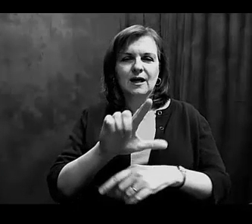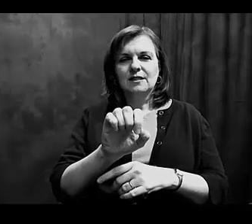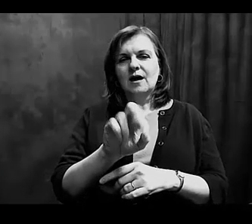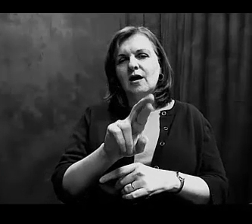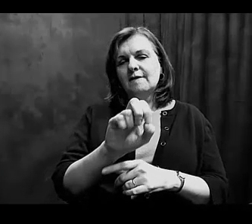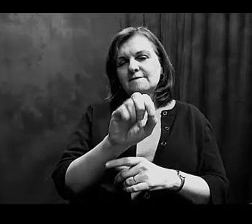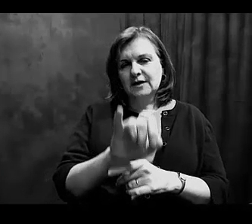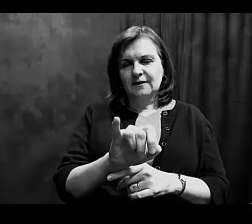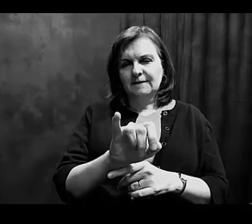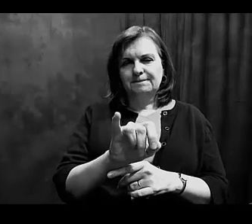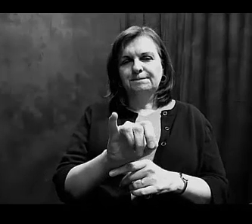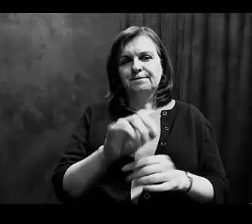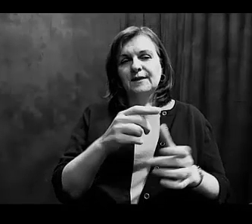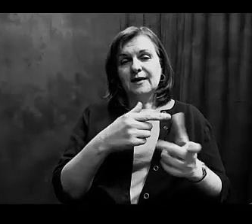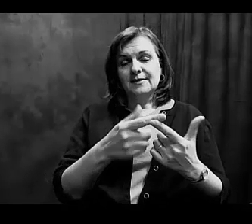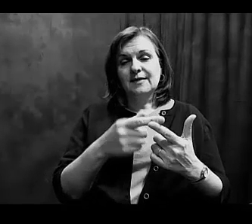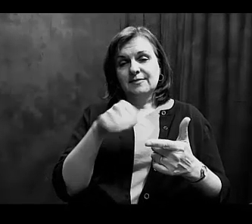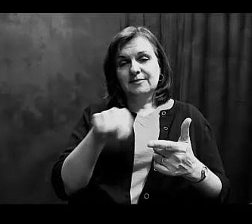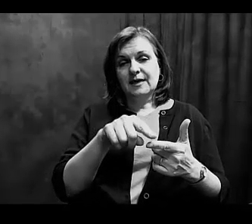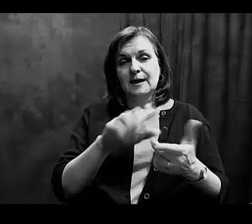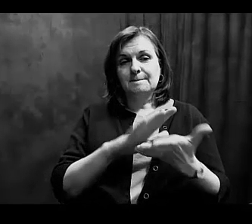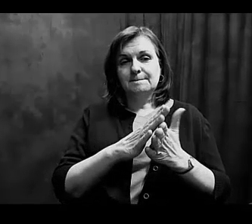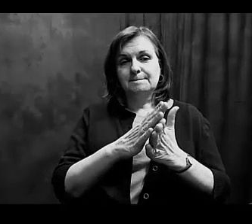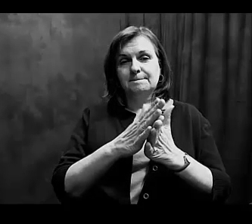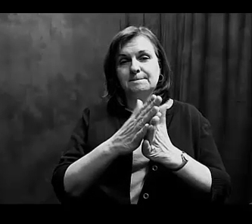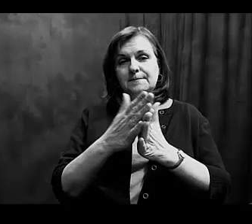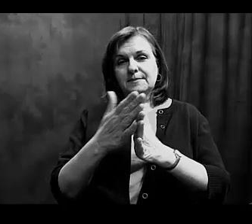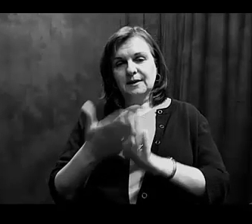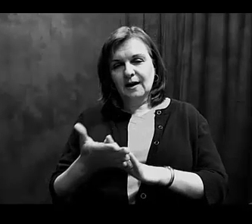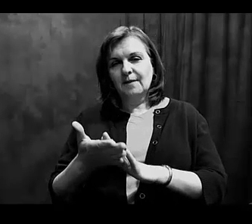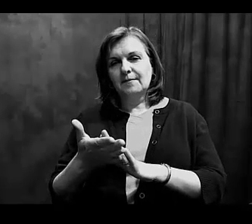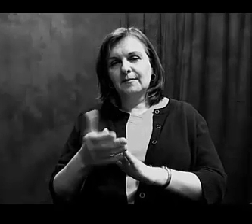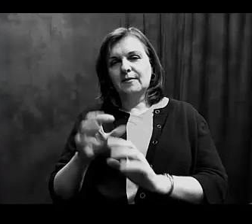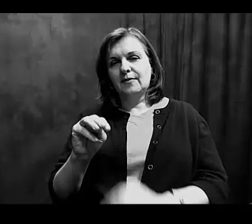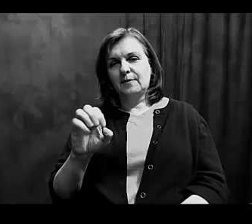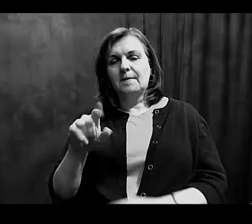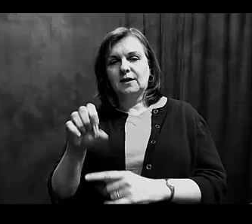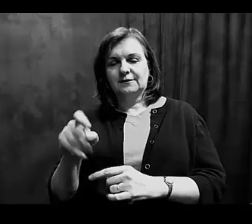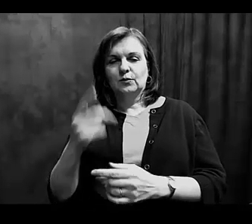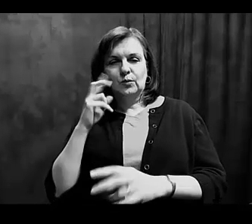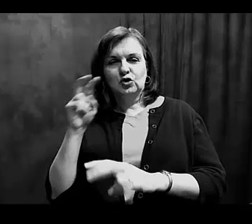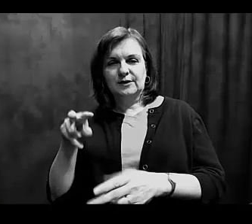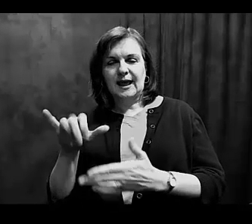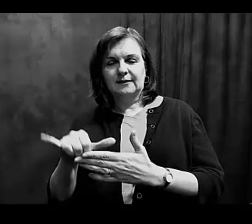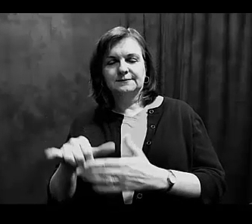those larvae will develop into the direction of the class of mollusk we've looked at